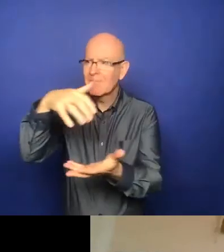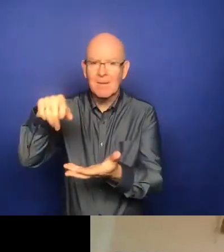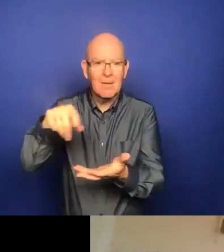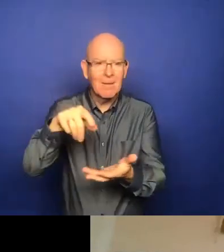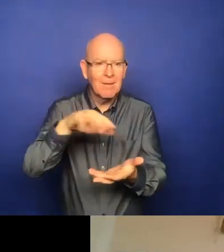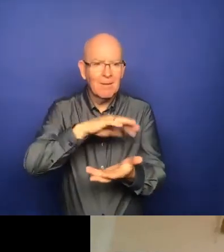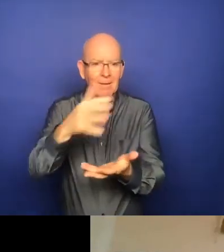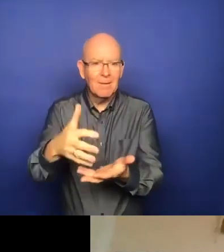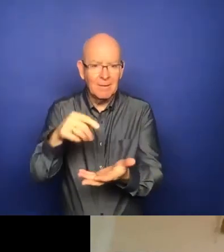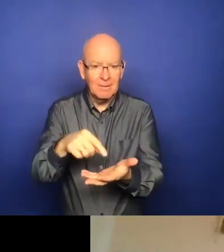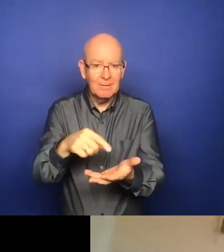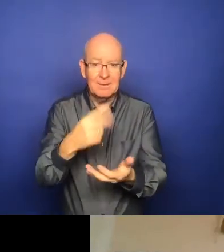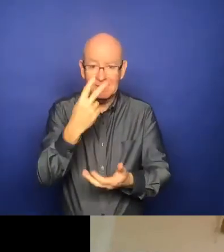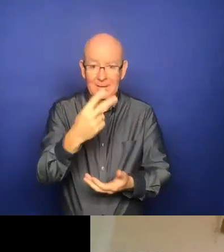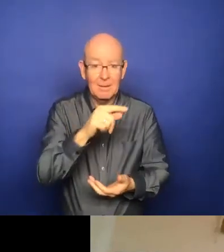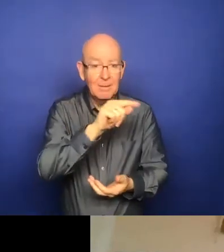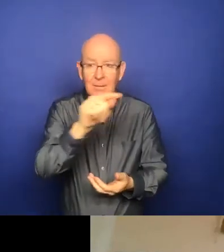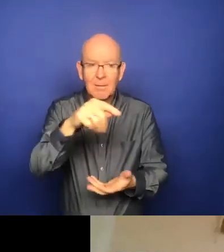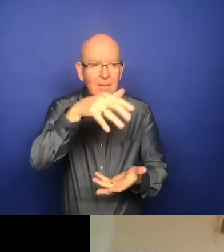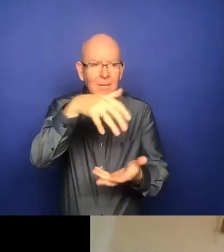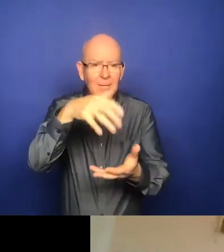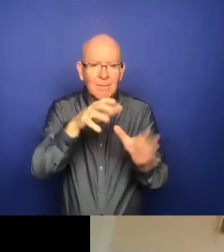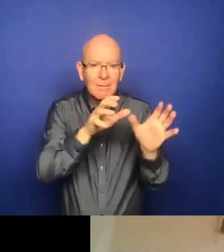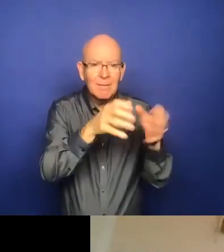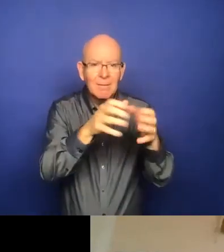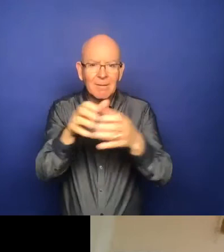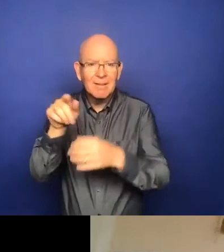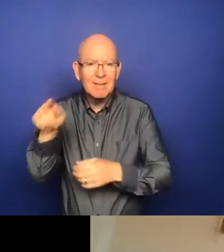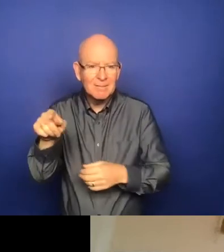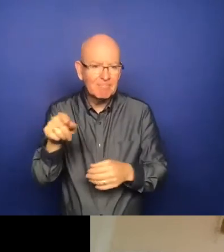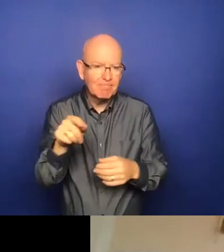Offices kind of have their own way of organising a questionnaire